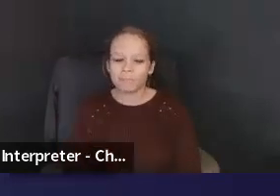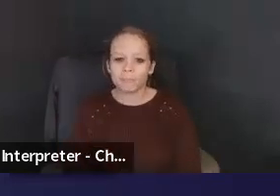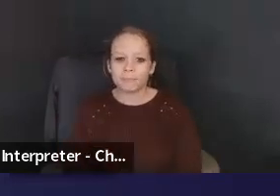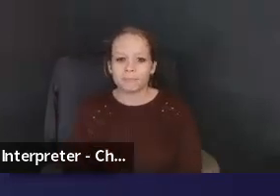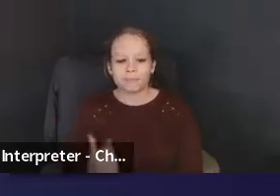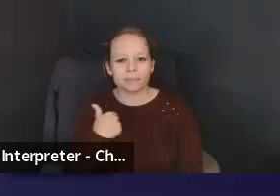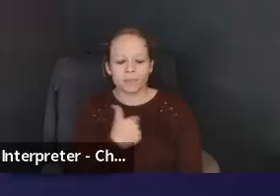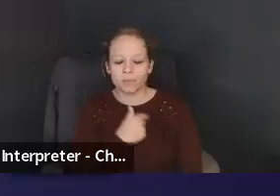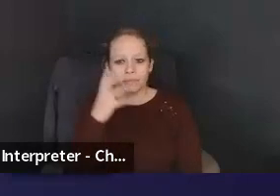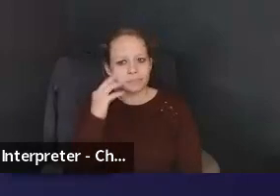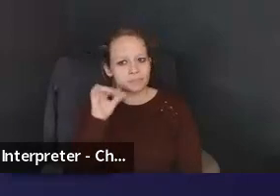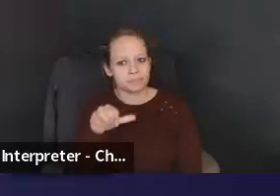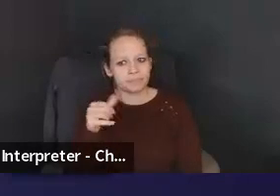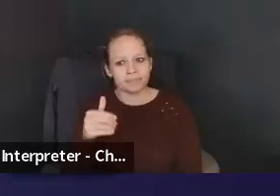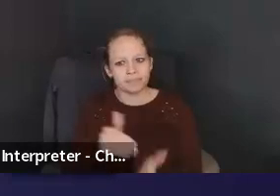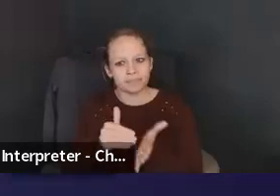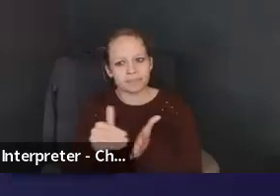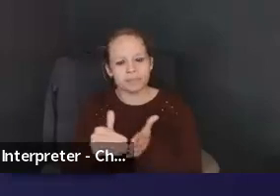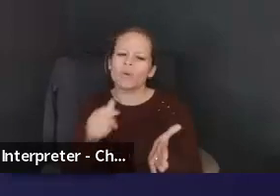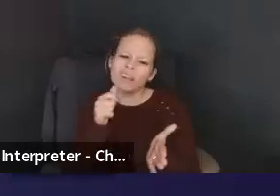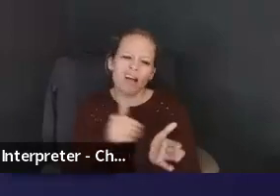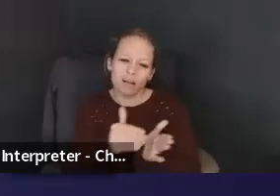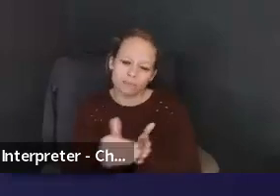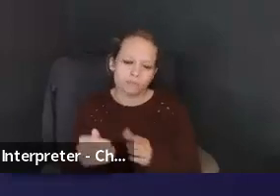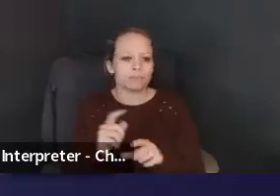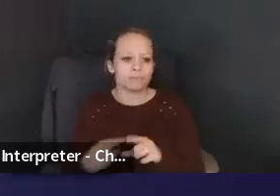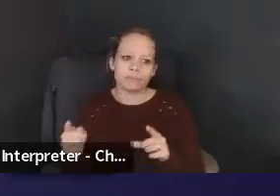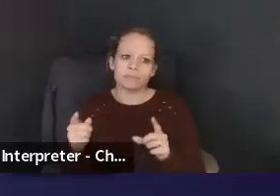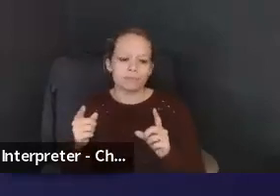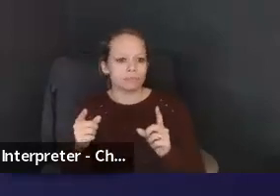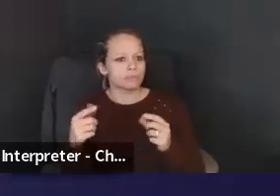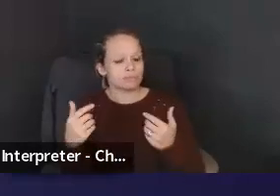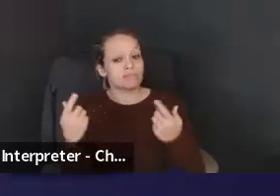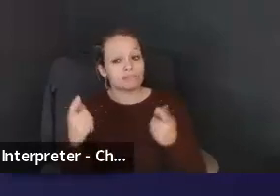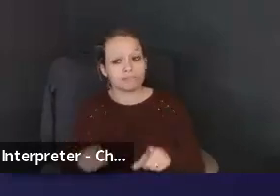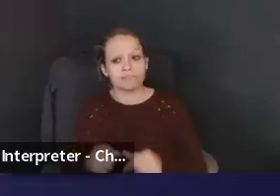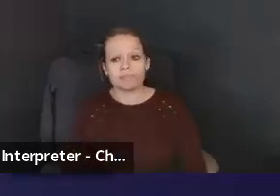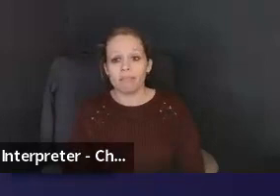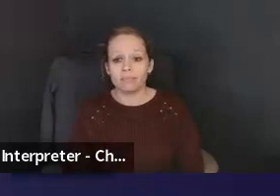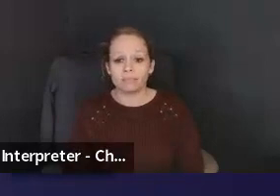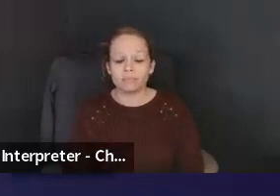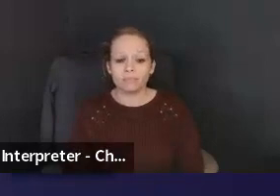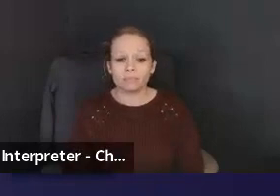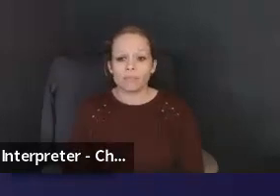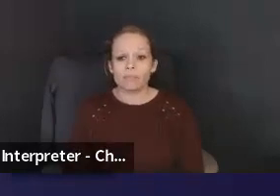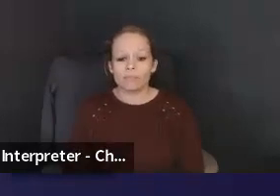We run into this fairly often. No, not often, but it certainly does happen. And you'll see this,